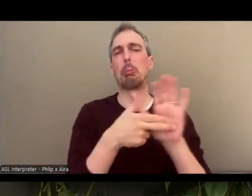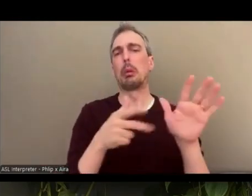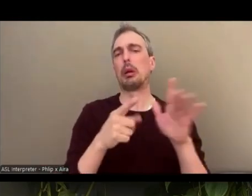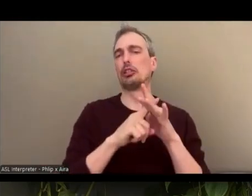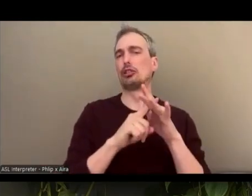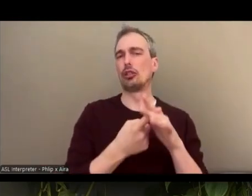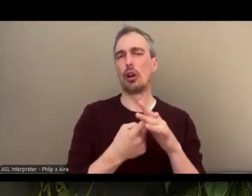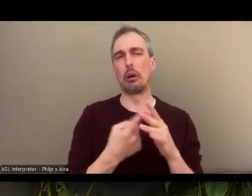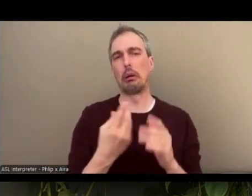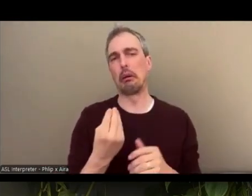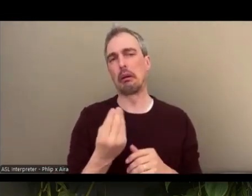Bringing us to...